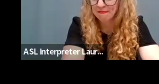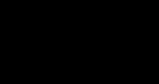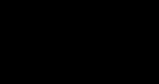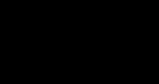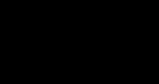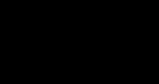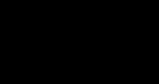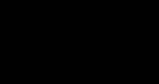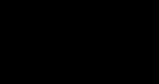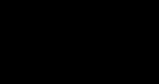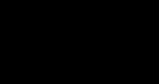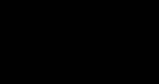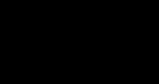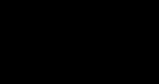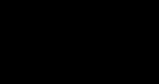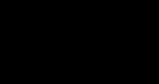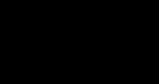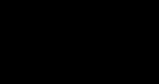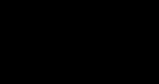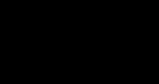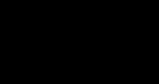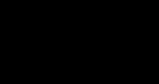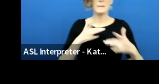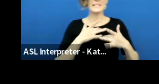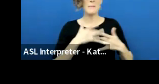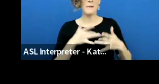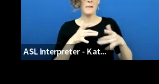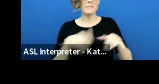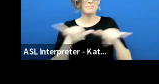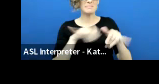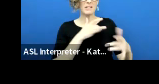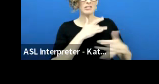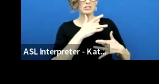make sure I got the right one okay so this is just a slide I put up in all my discussions for people